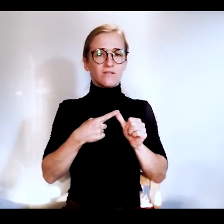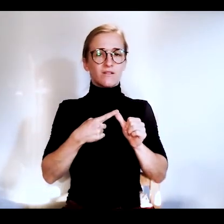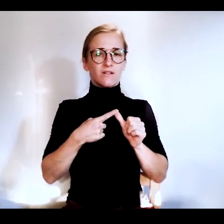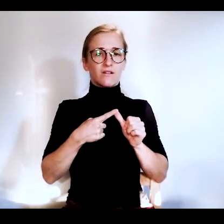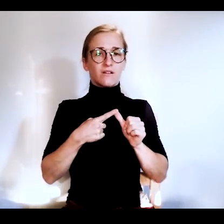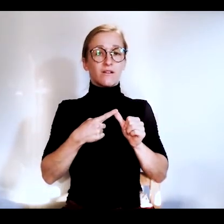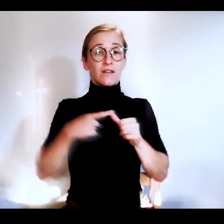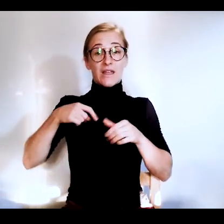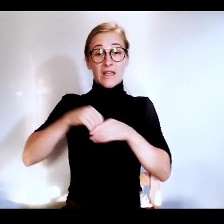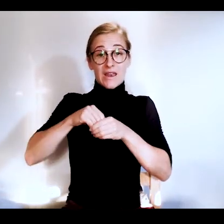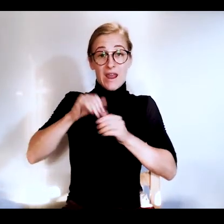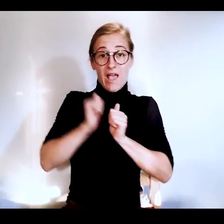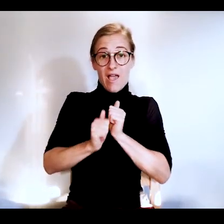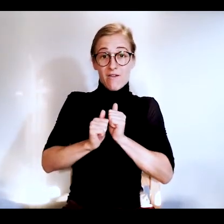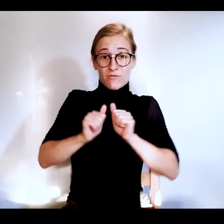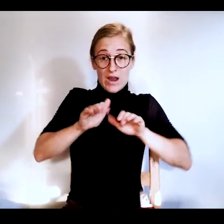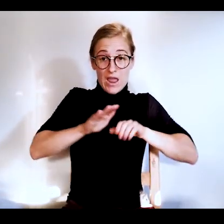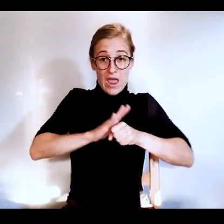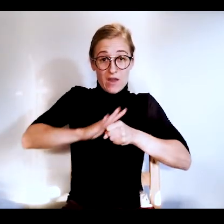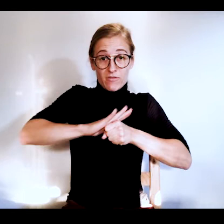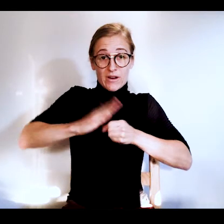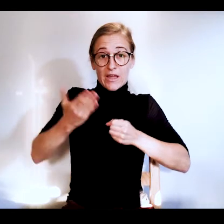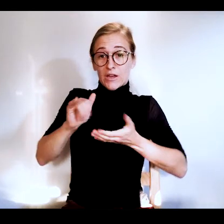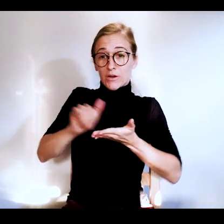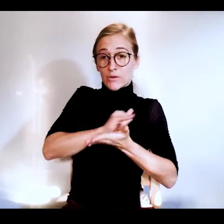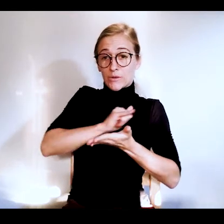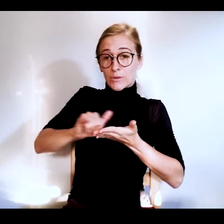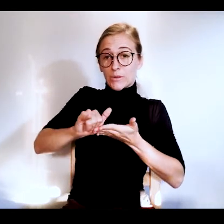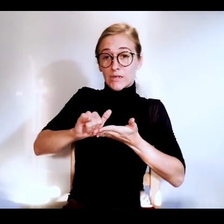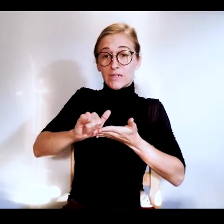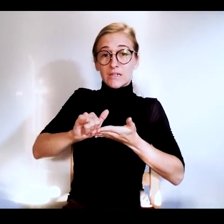Also in every New York State region, like the whole state of New York,